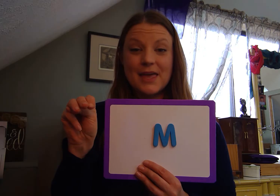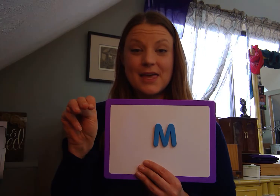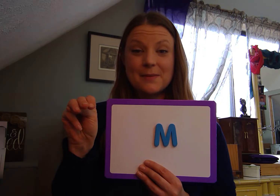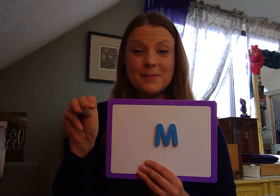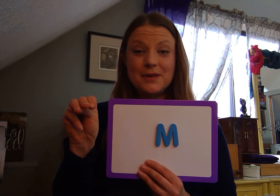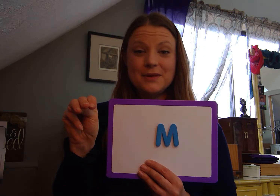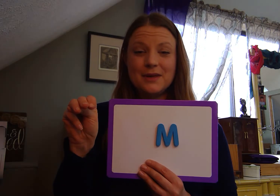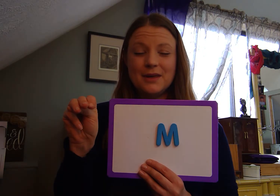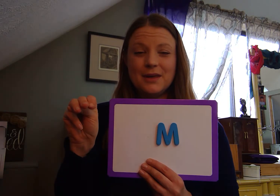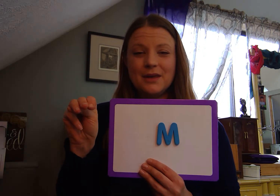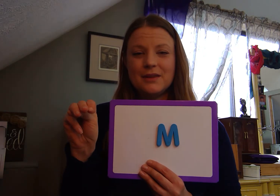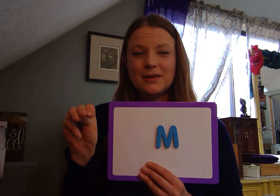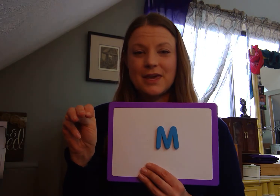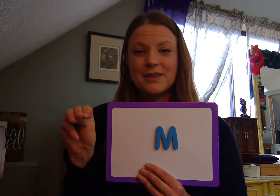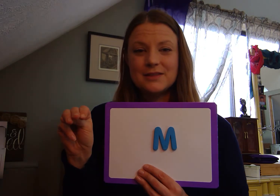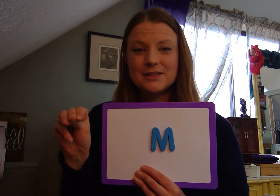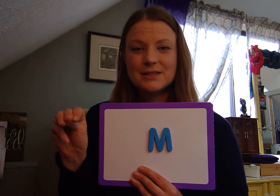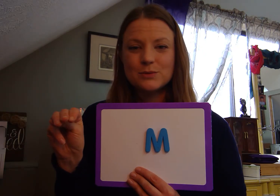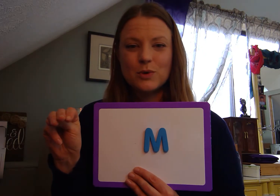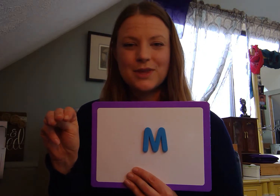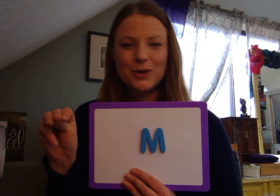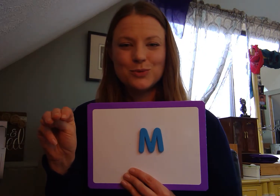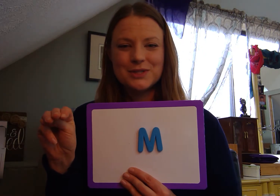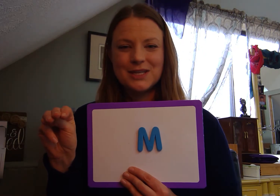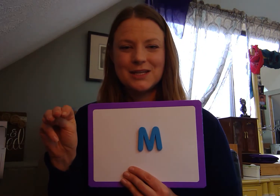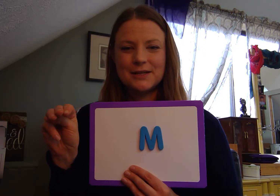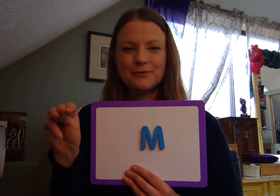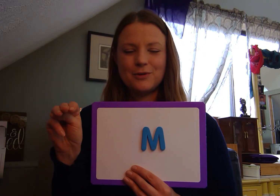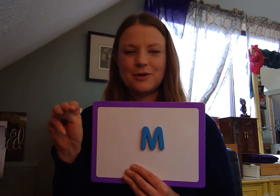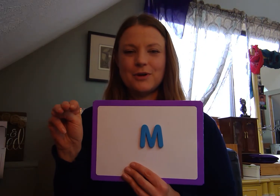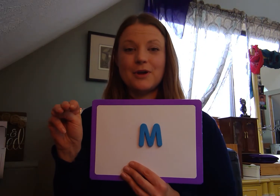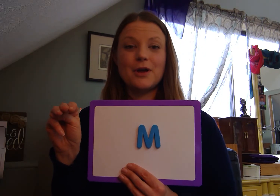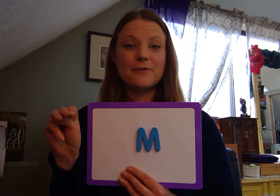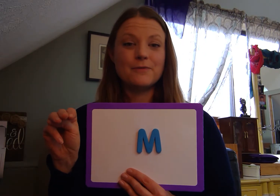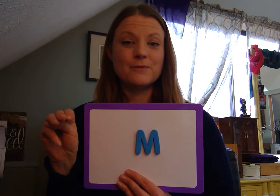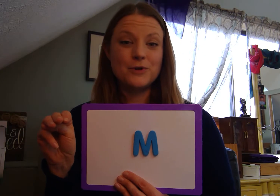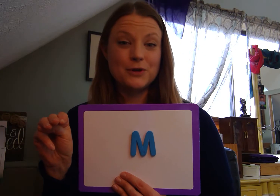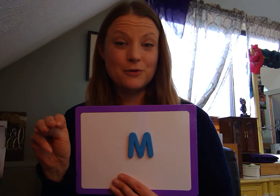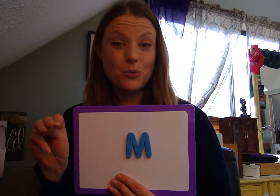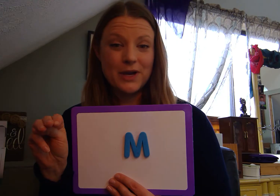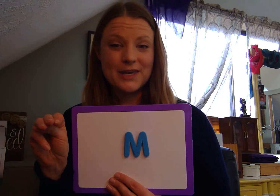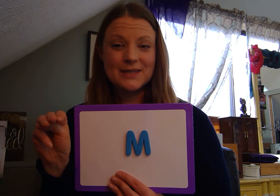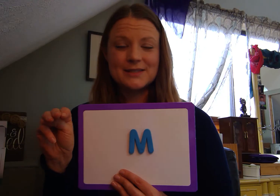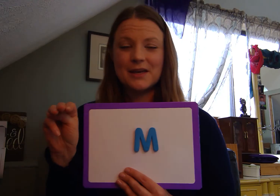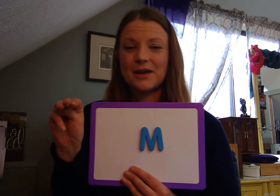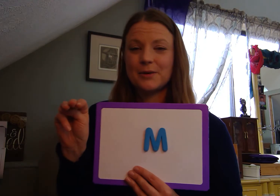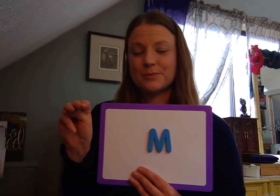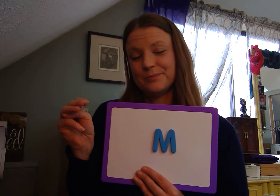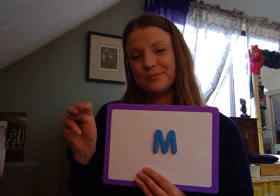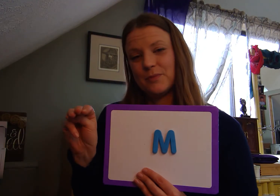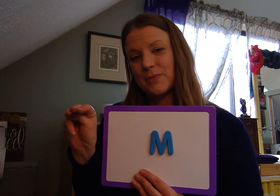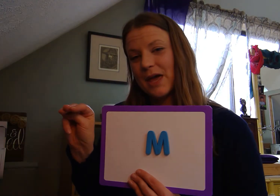"M" again this is one that you will see in a different a few different ways I do